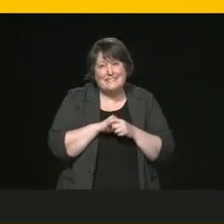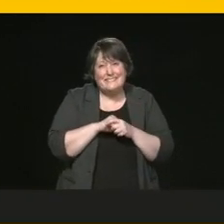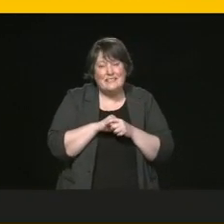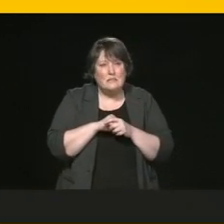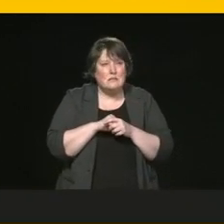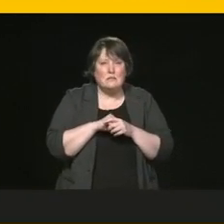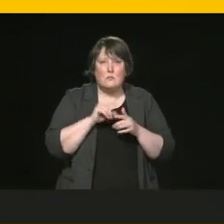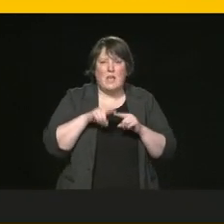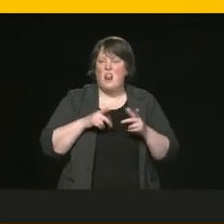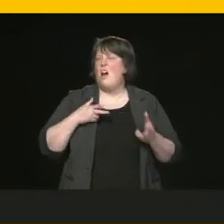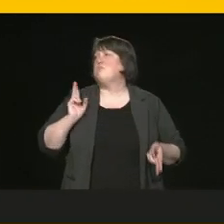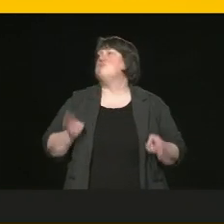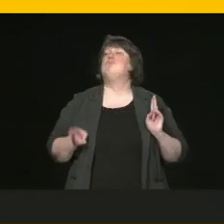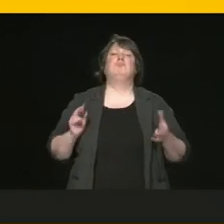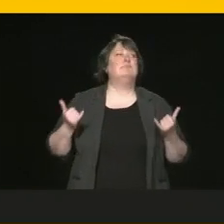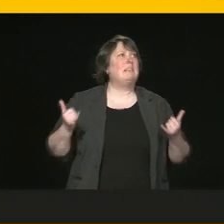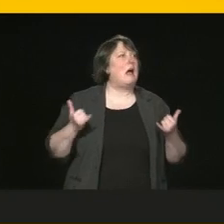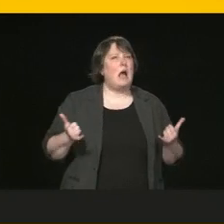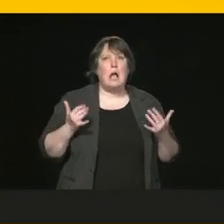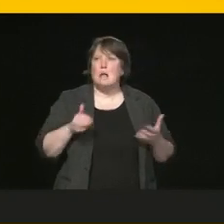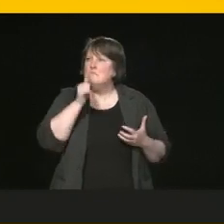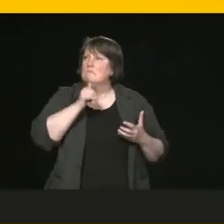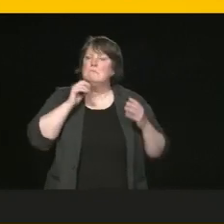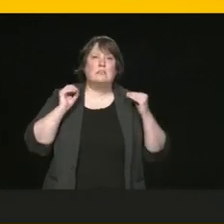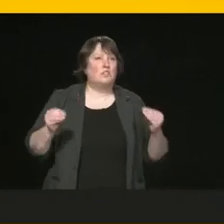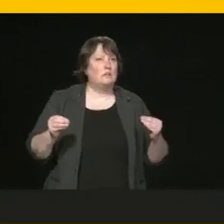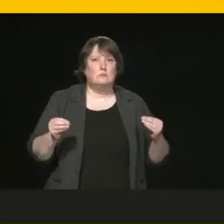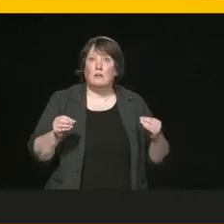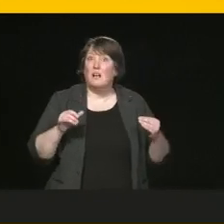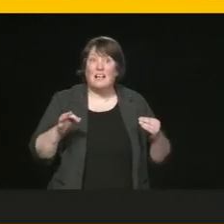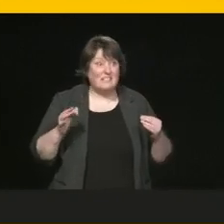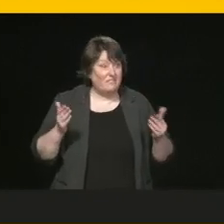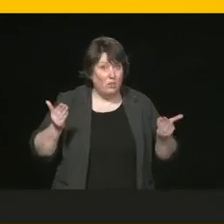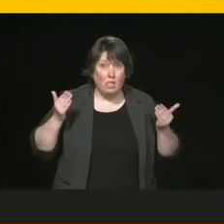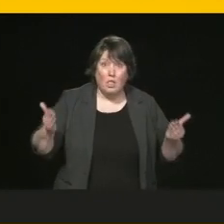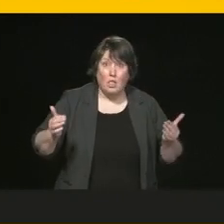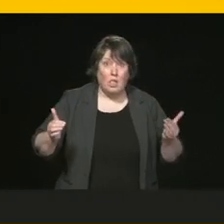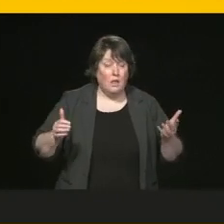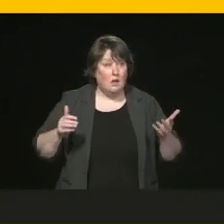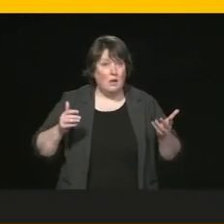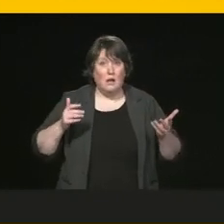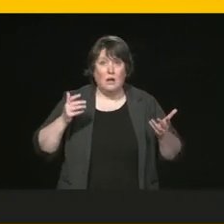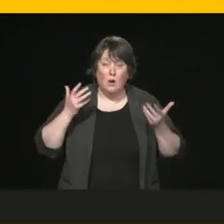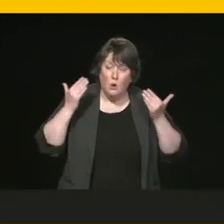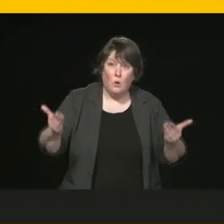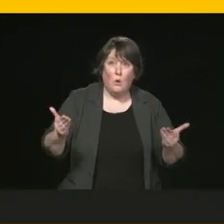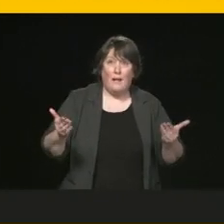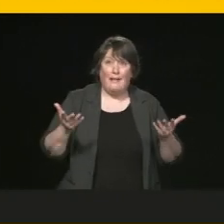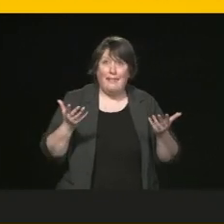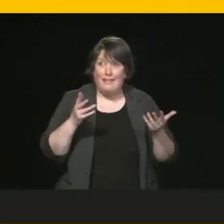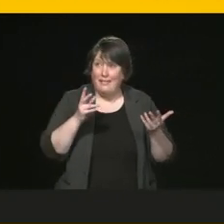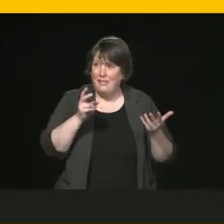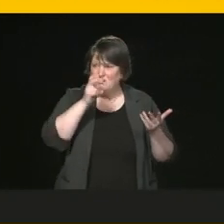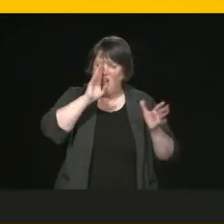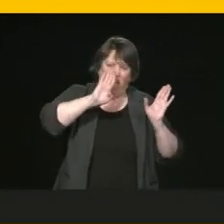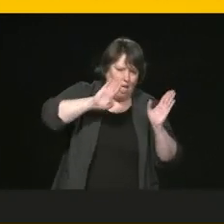FOR MANY MORE WEEKS. WE CANNOT BE IN A RUSH TO GET